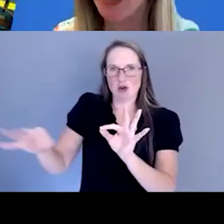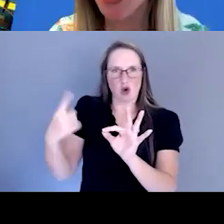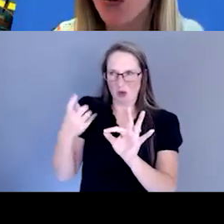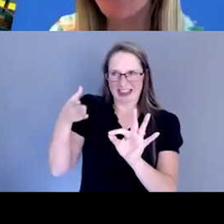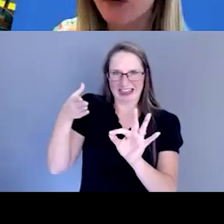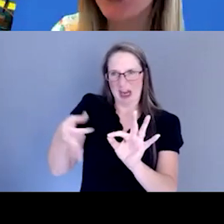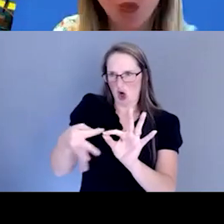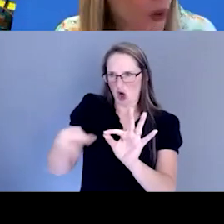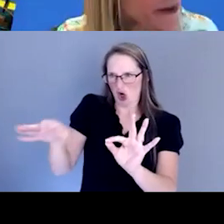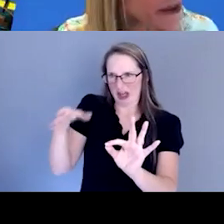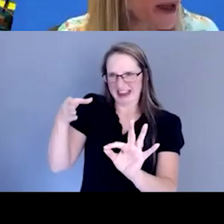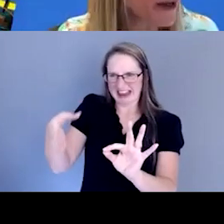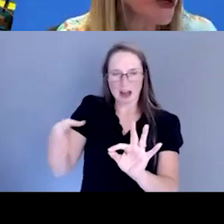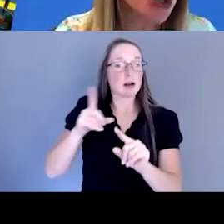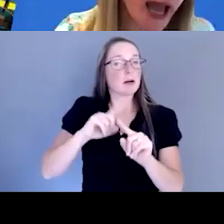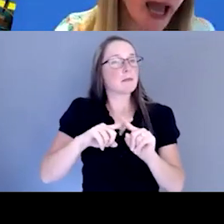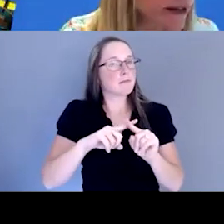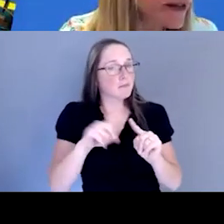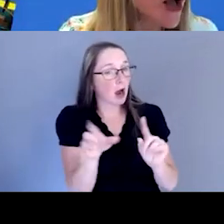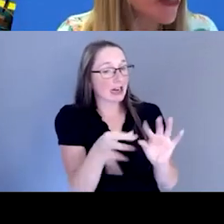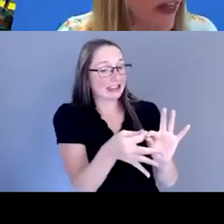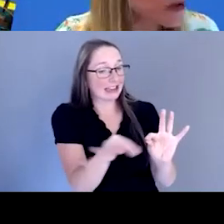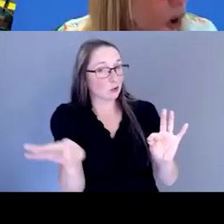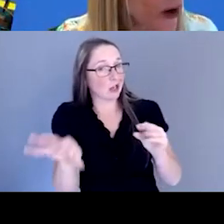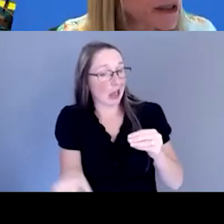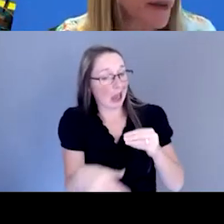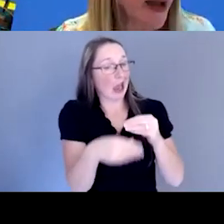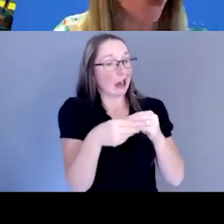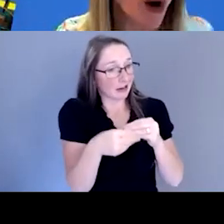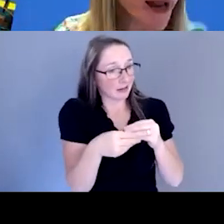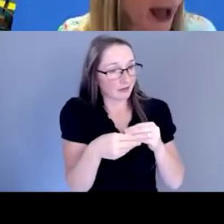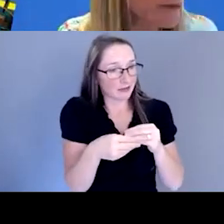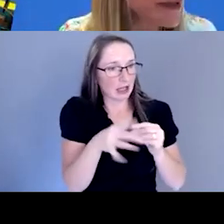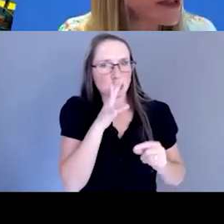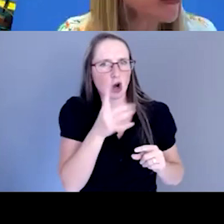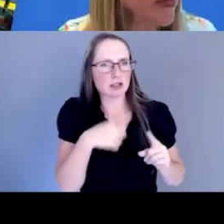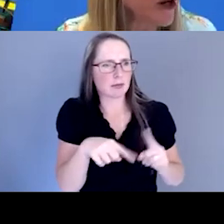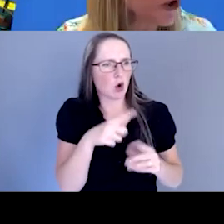However, there was language added that talks about what happens when there